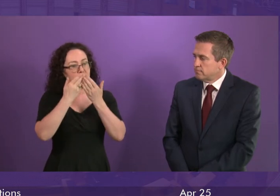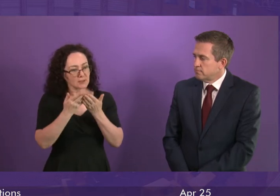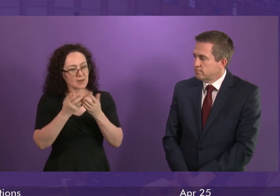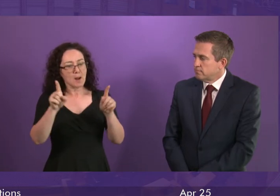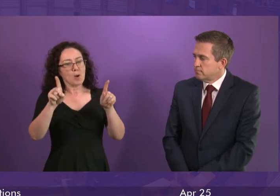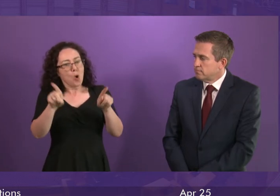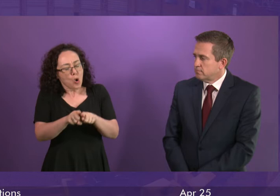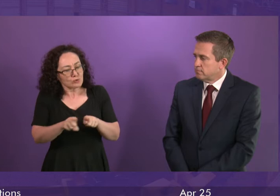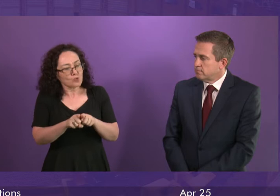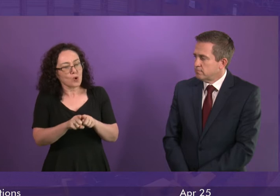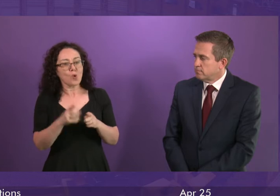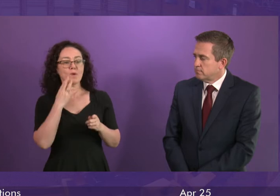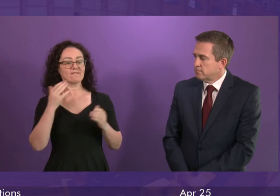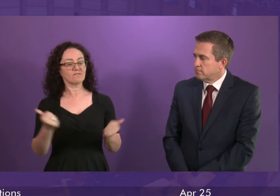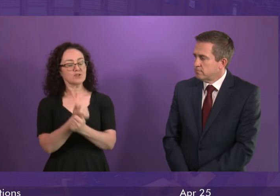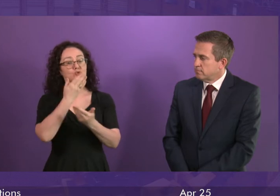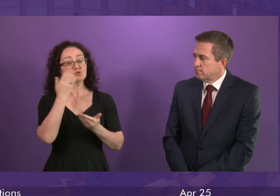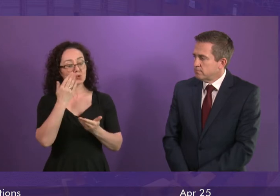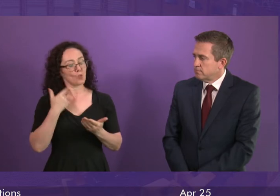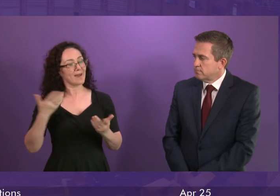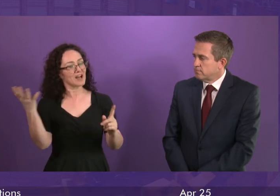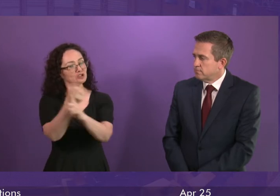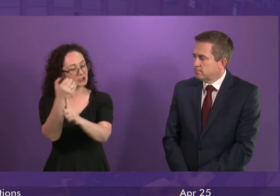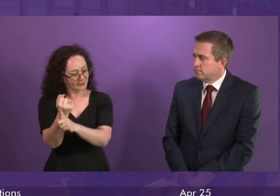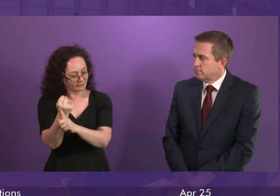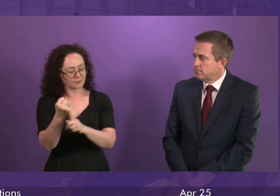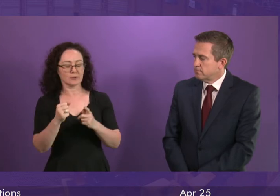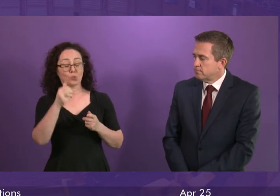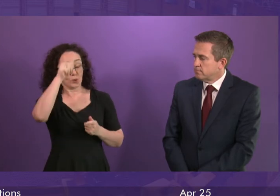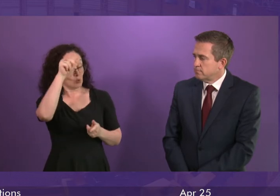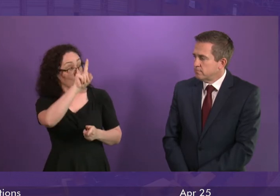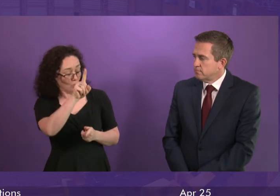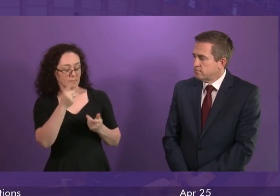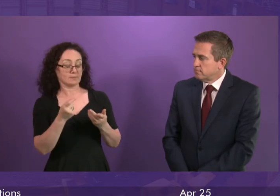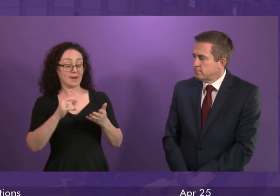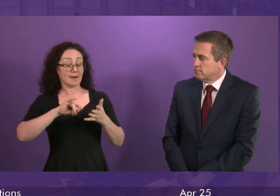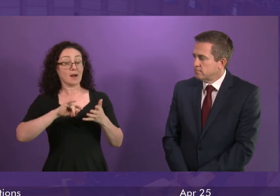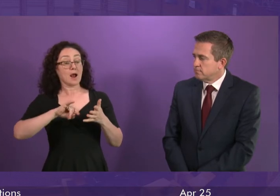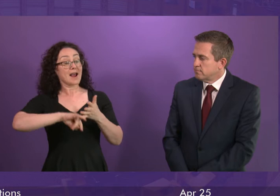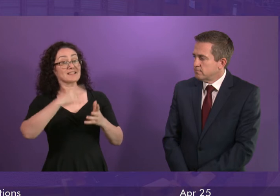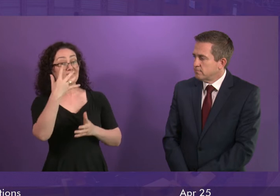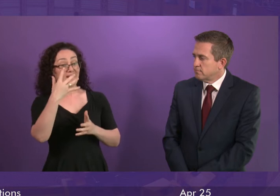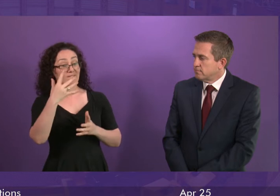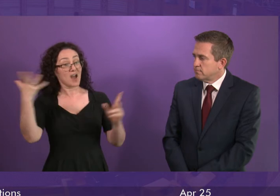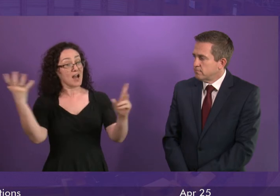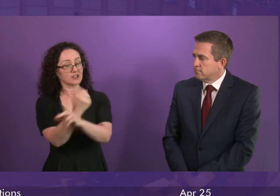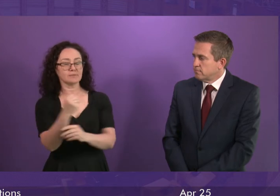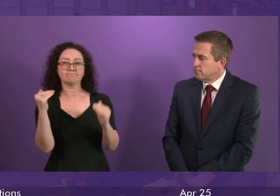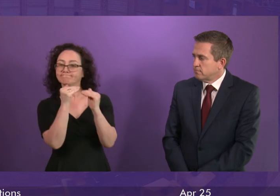at level 5 and above is up and the percentage who leave with highers is up. Back in 2009,